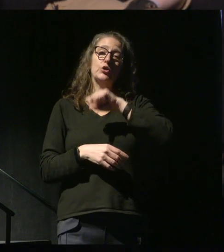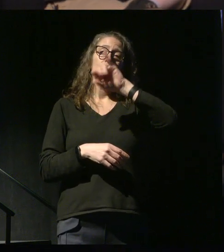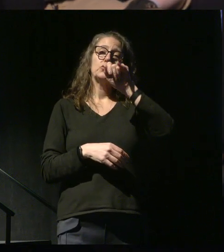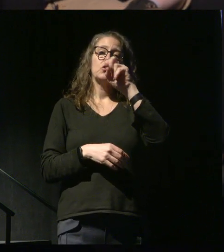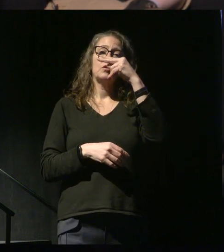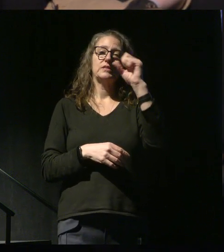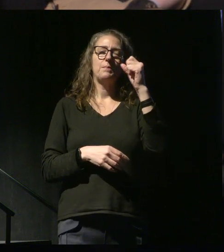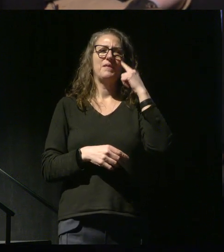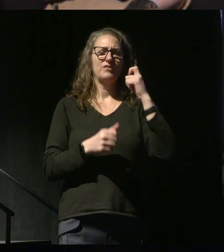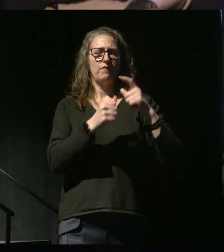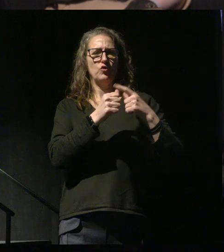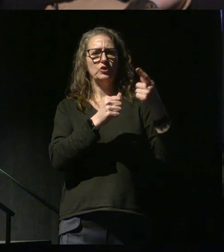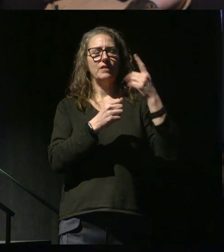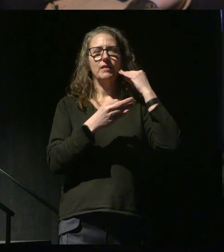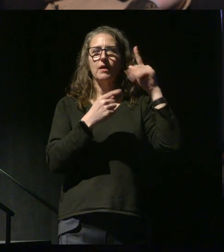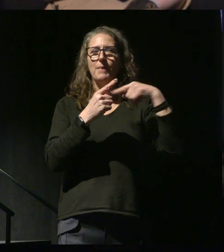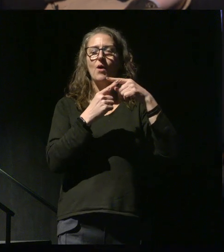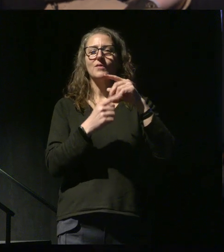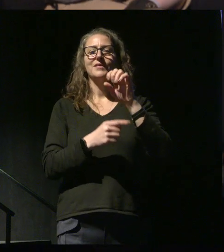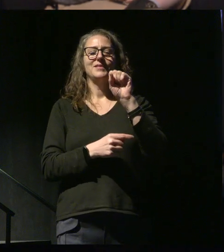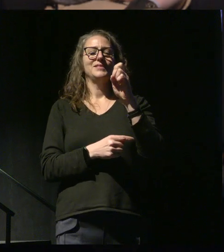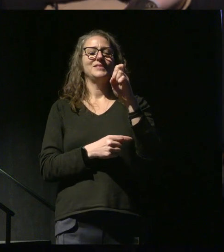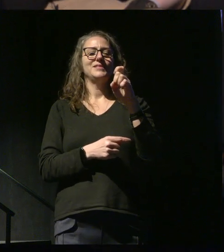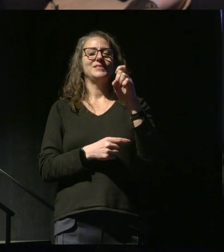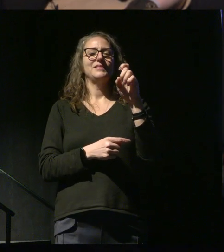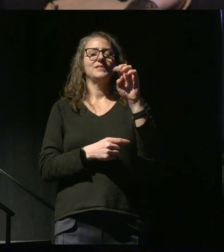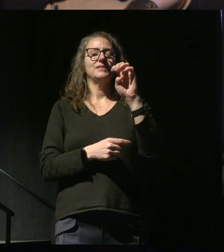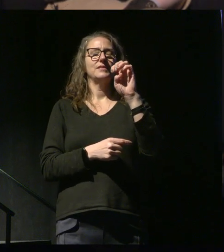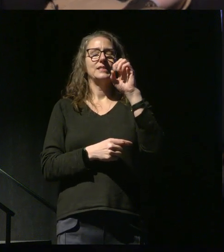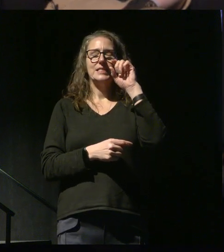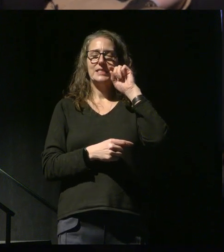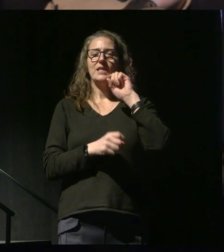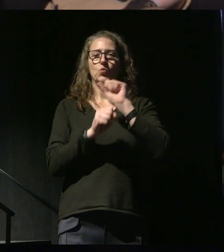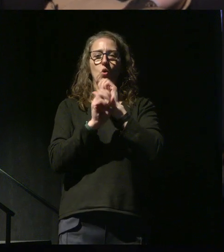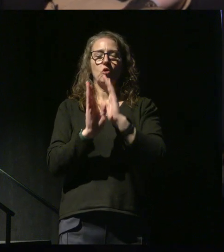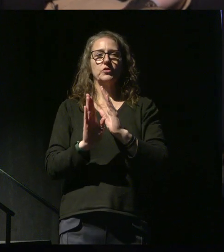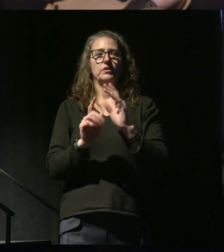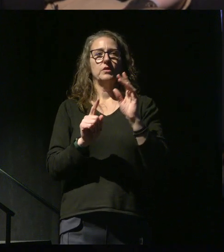You know like thinking about it, especially like in relationship to a book. Like I mean, I'm a freelancer, right?